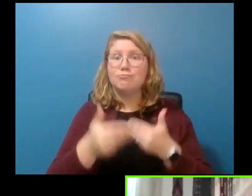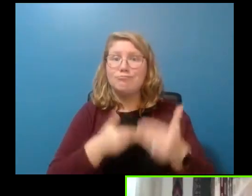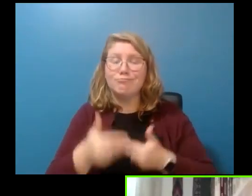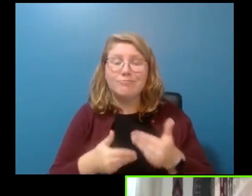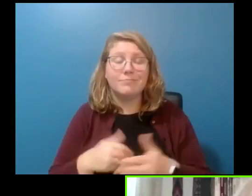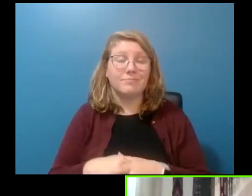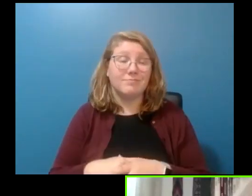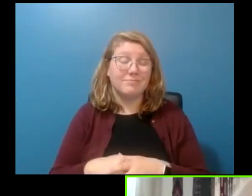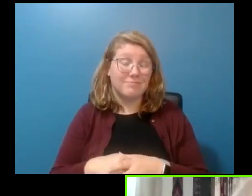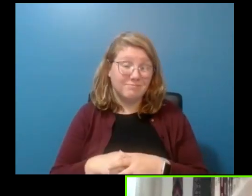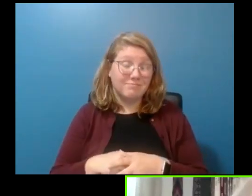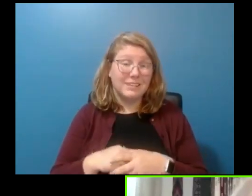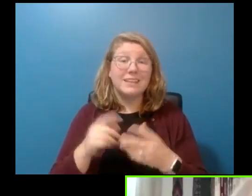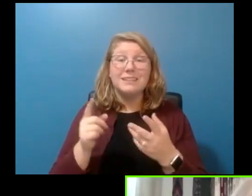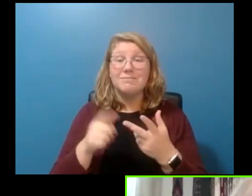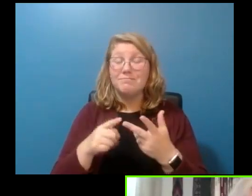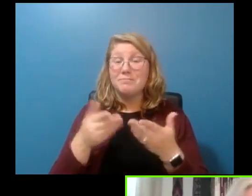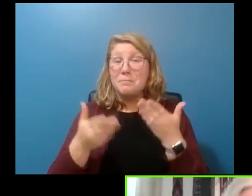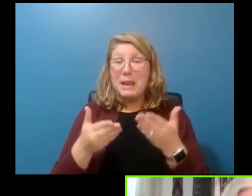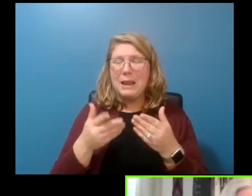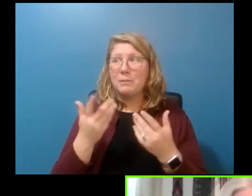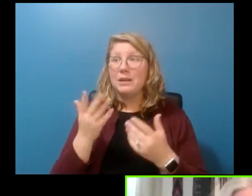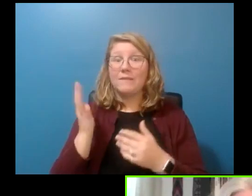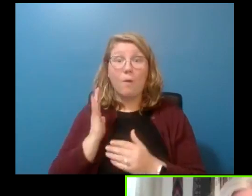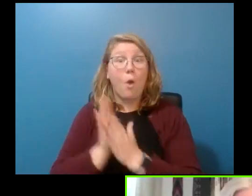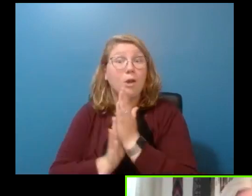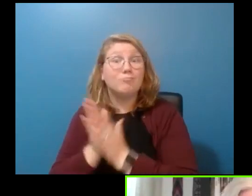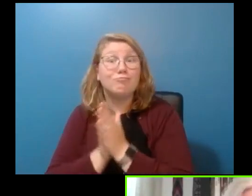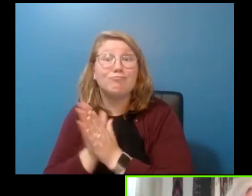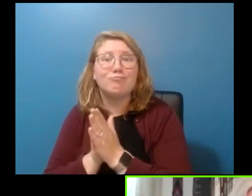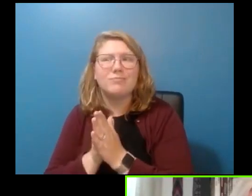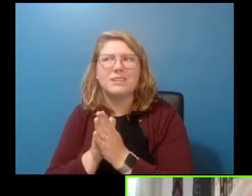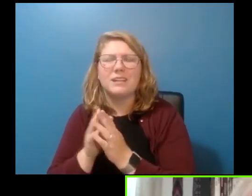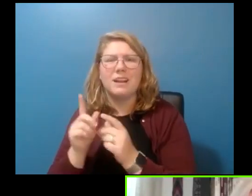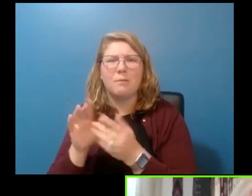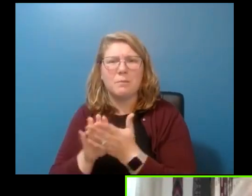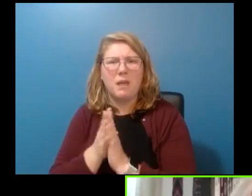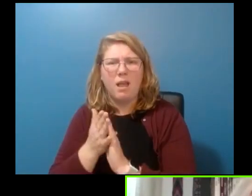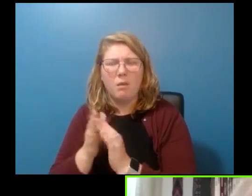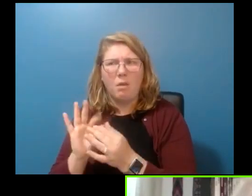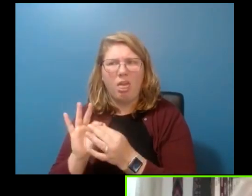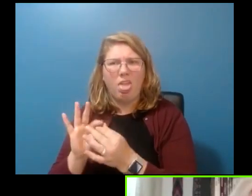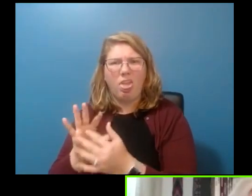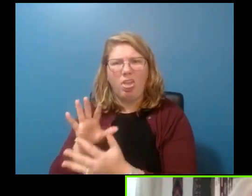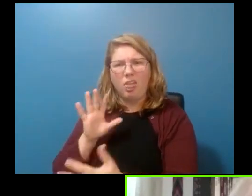being overly emotional, right. Crying, anger, all of those